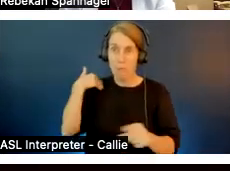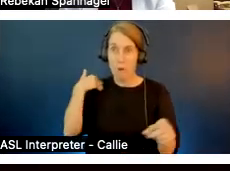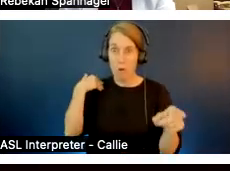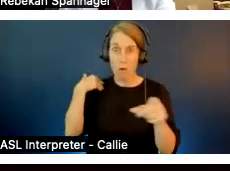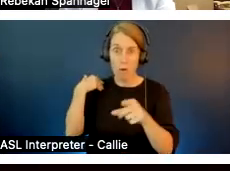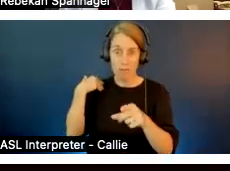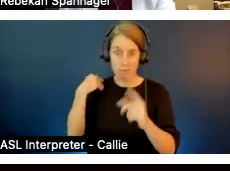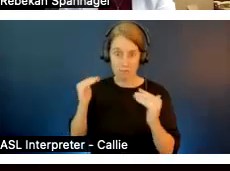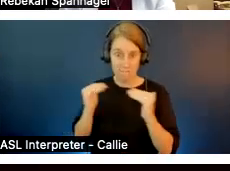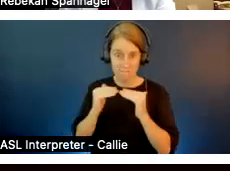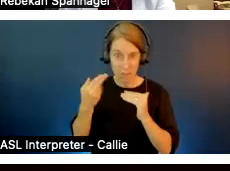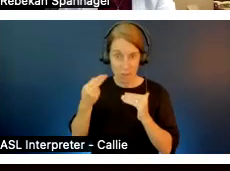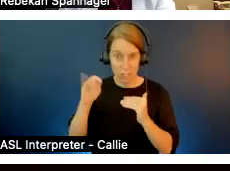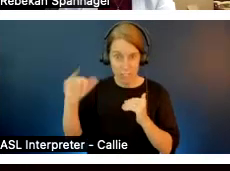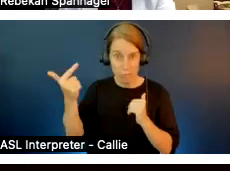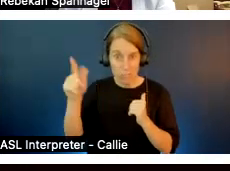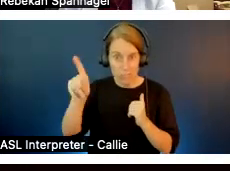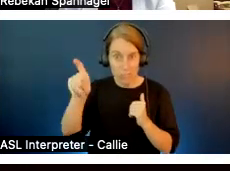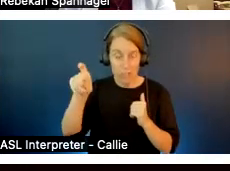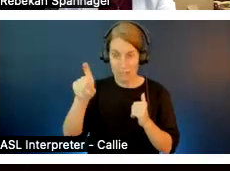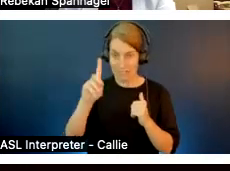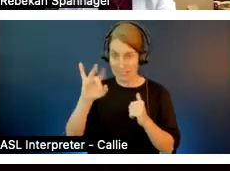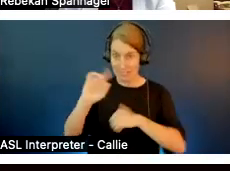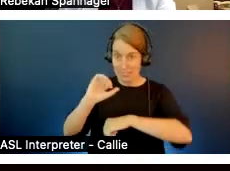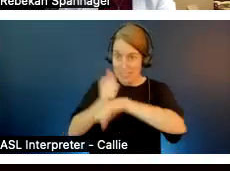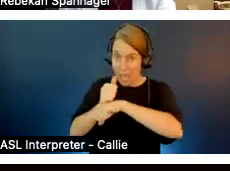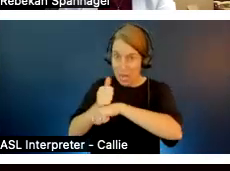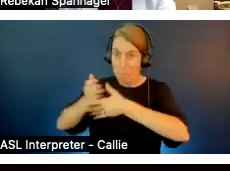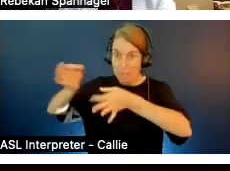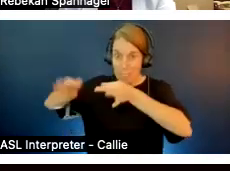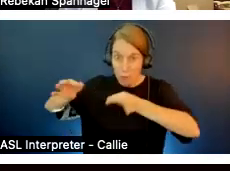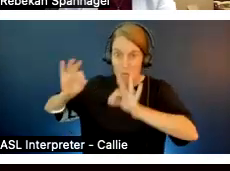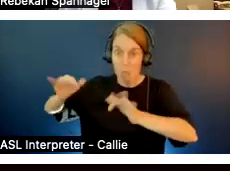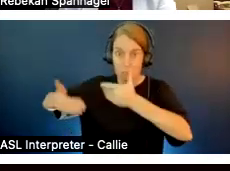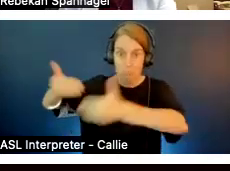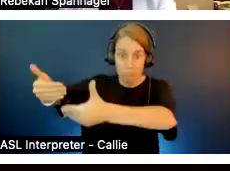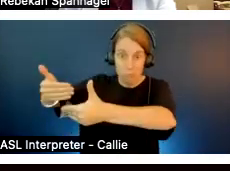hearing did you actually have a hearing or did you resolve it beforehand i know that's